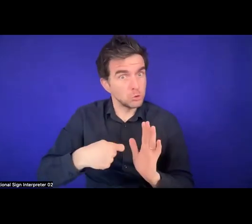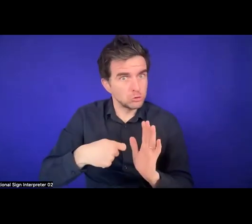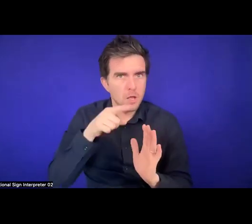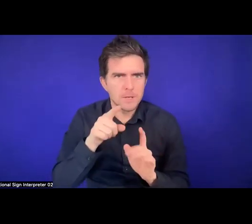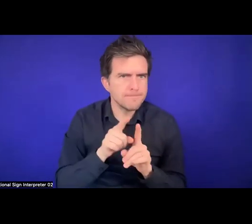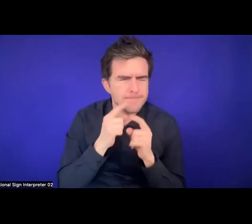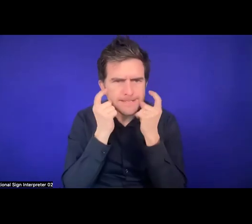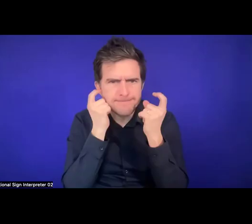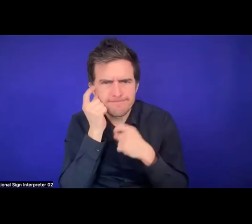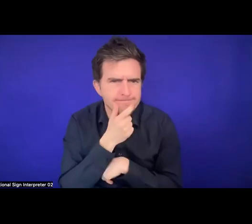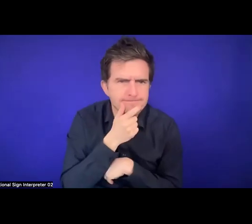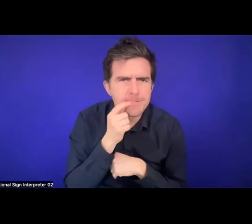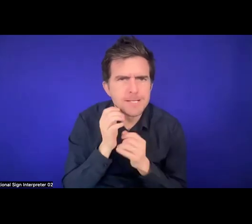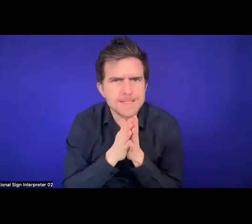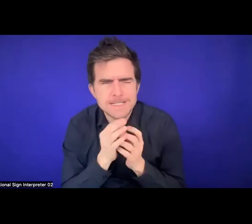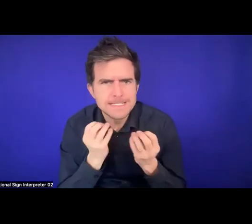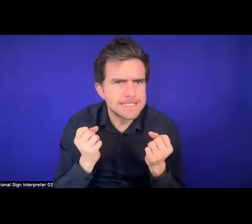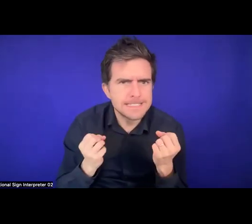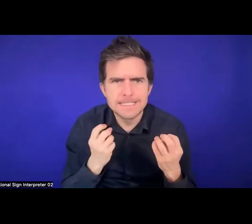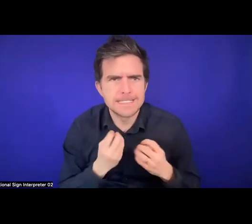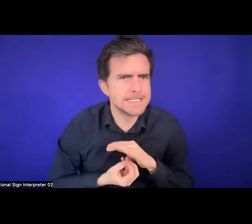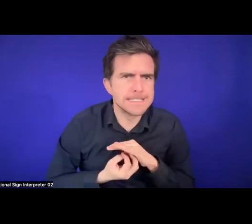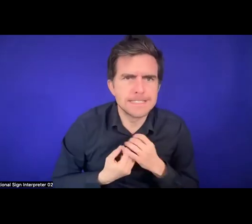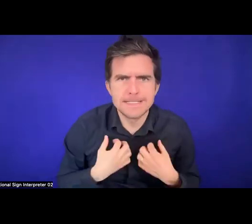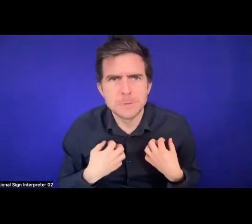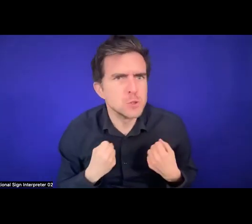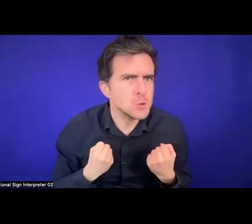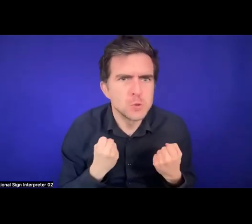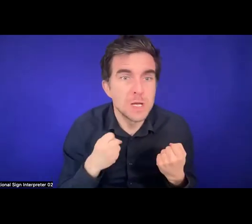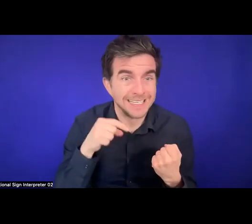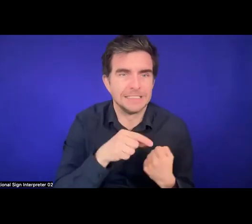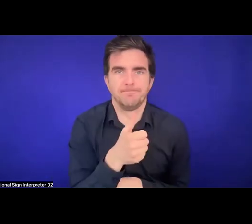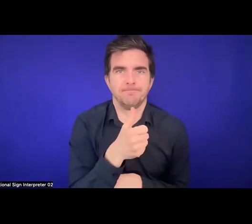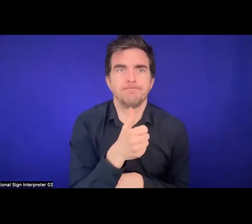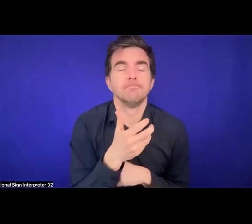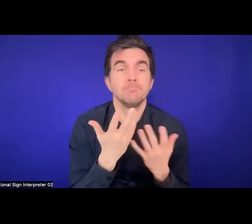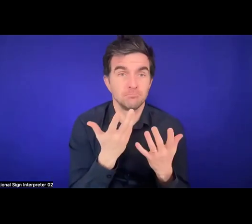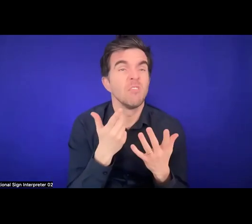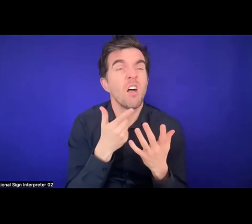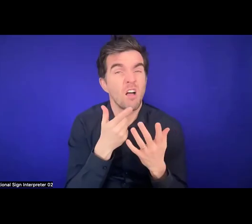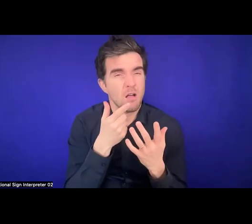important and how it addresses one of the most urgent global challenges of our time.